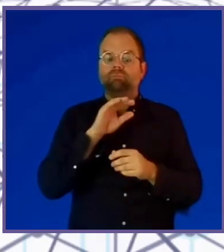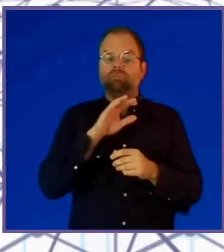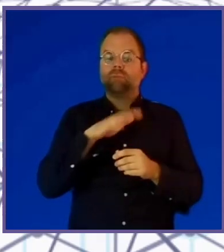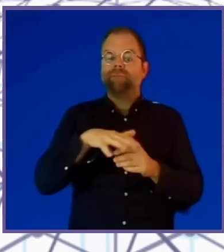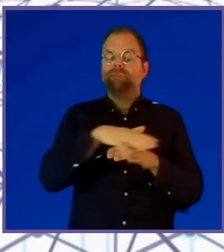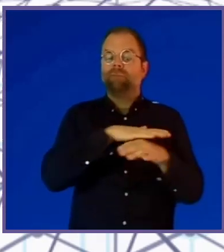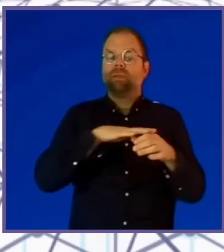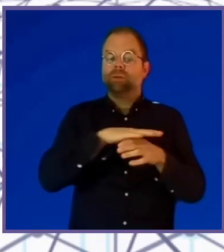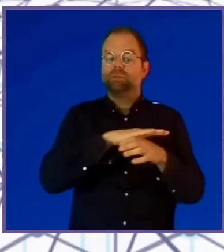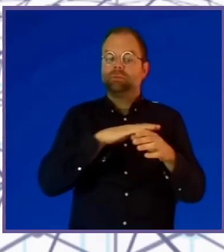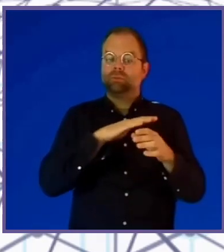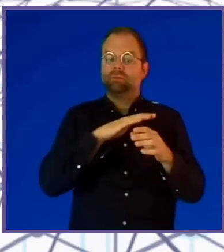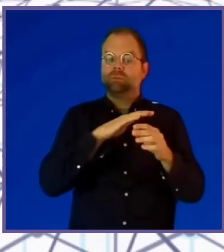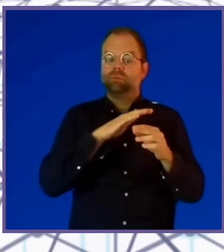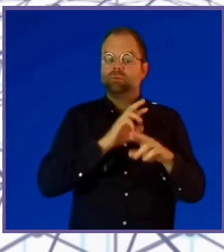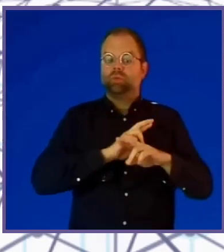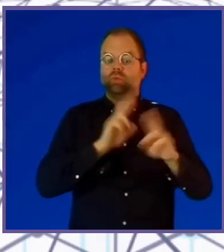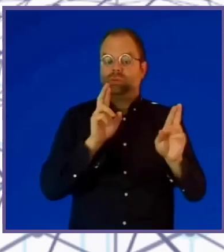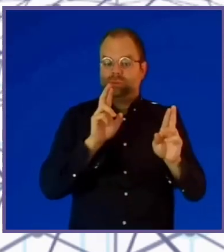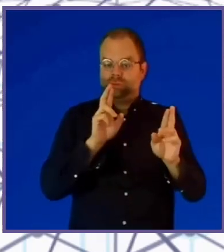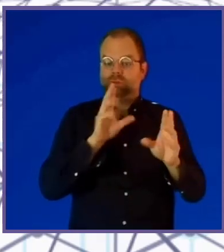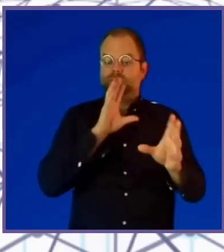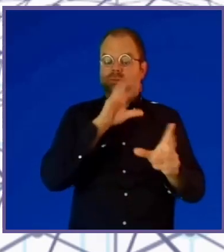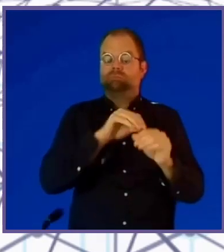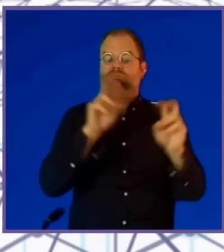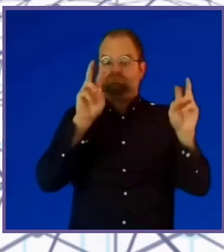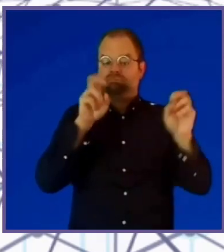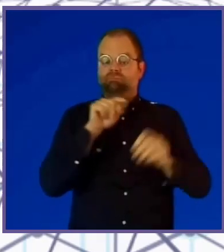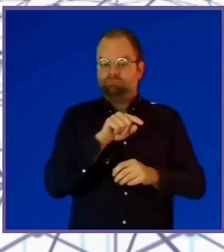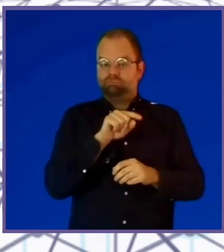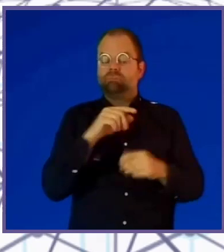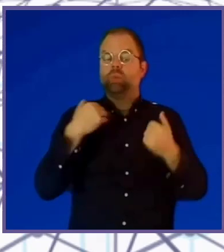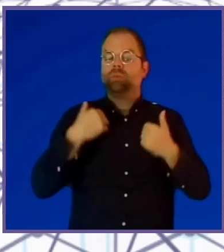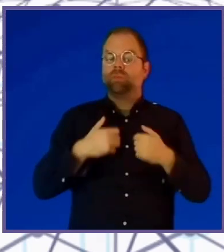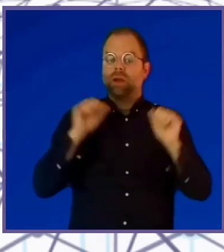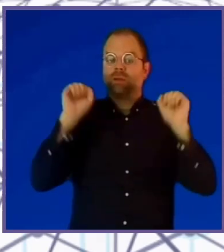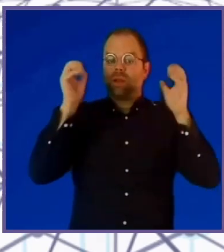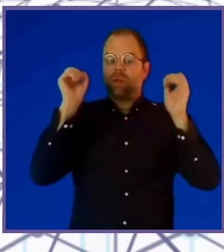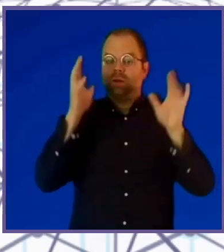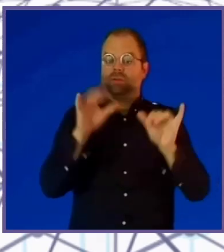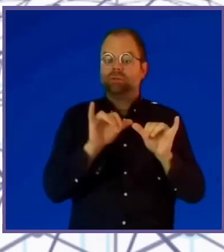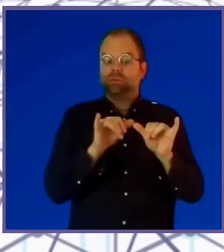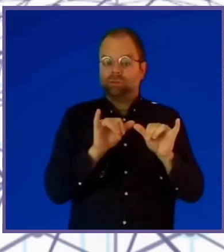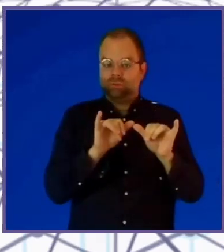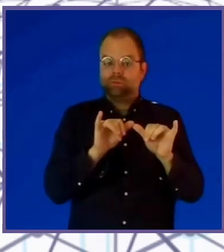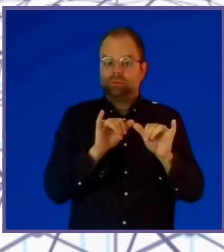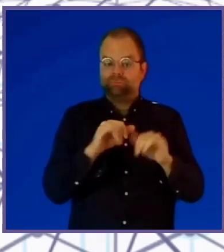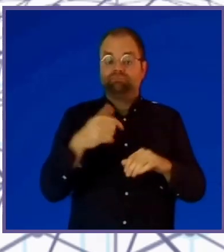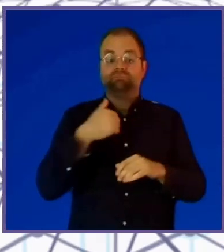But we mainly focus on the repairs because fixing locally is way faster and cheaper for